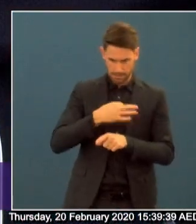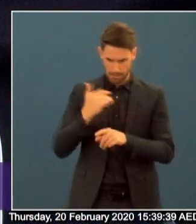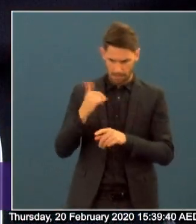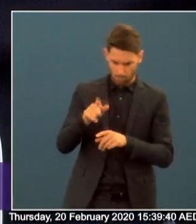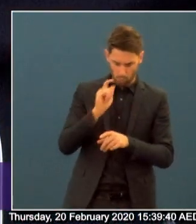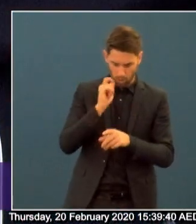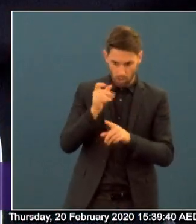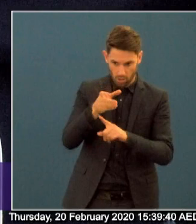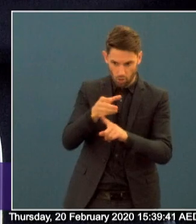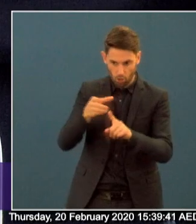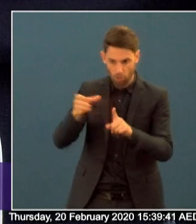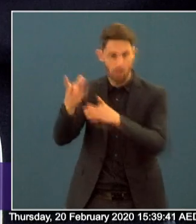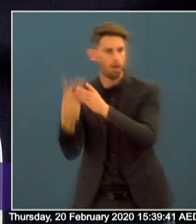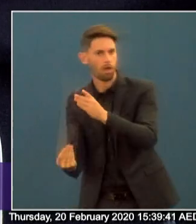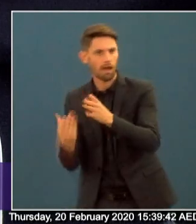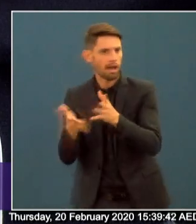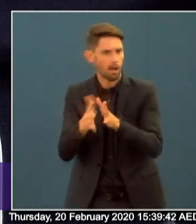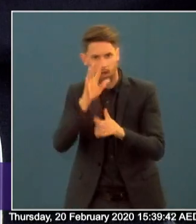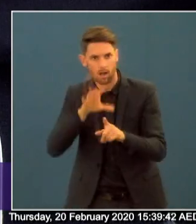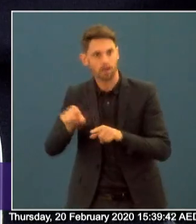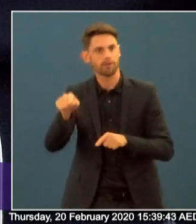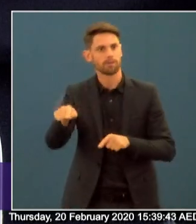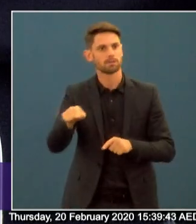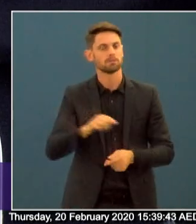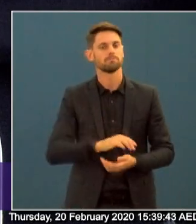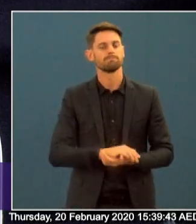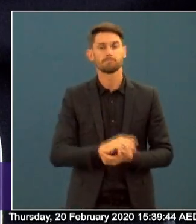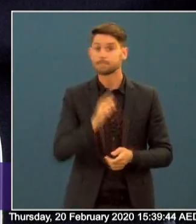There are some mechanisms where those young people have regular